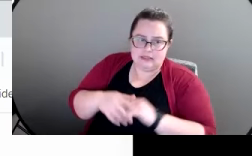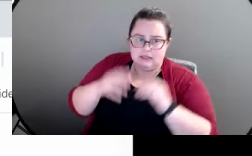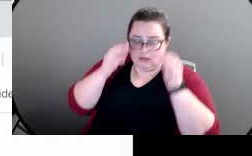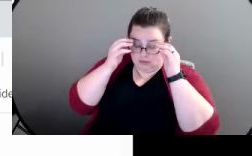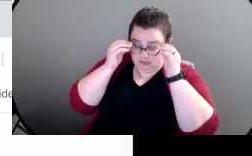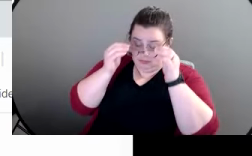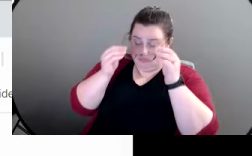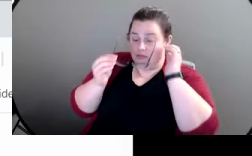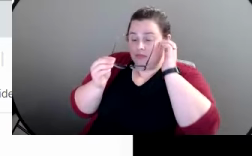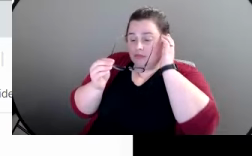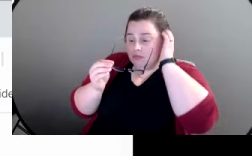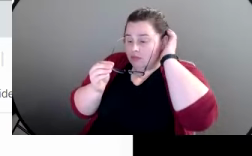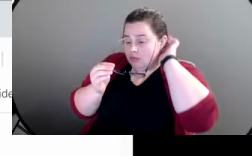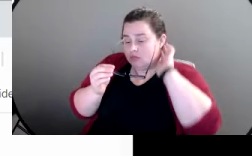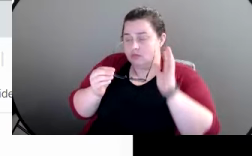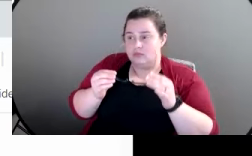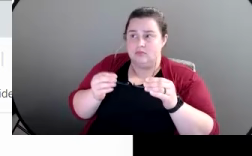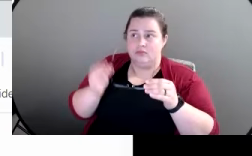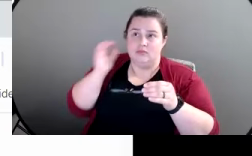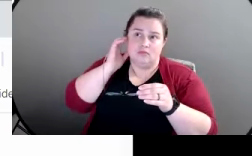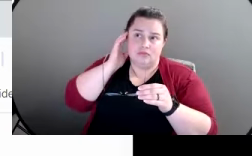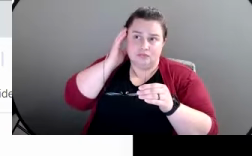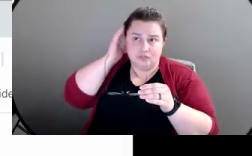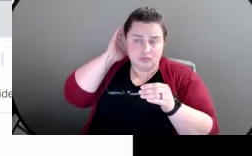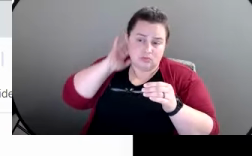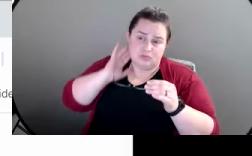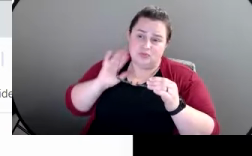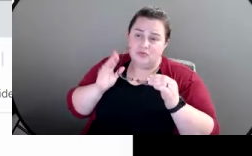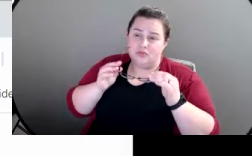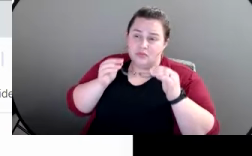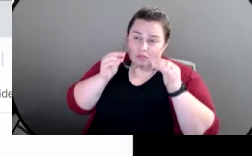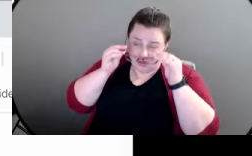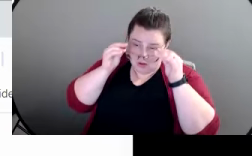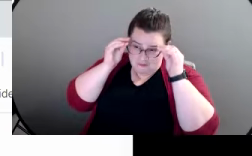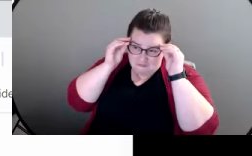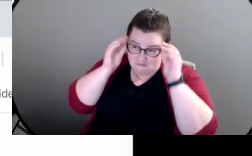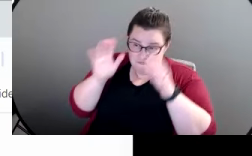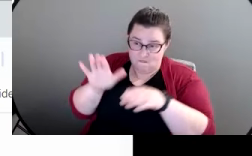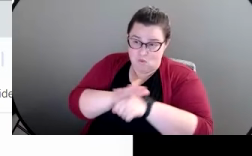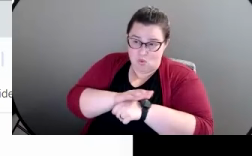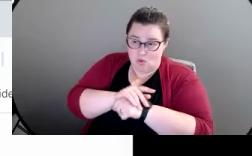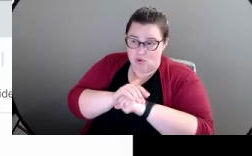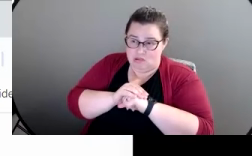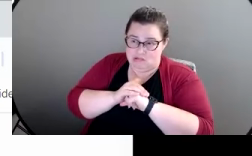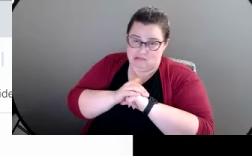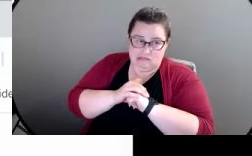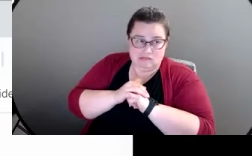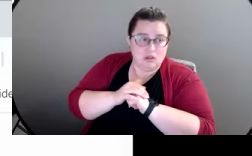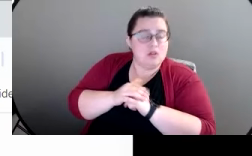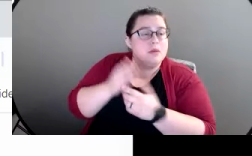it may be something you would have to kind of piece together. I'm not familiar if there's anything that, comes